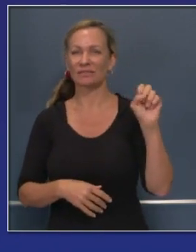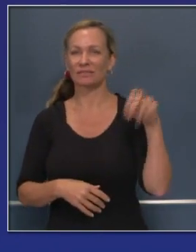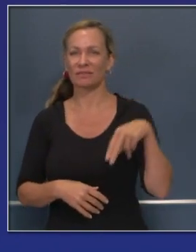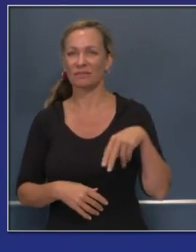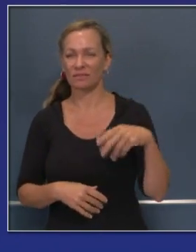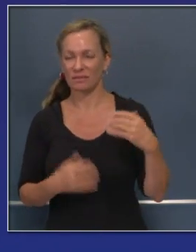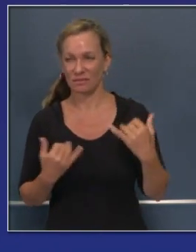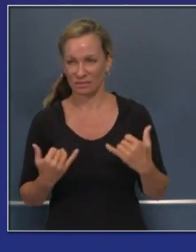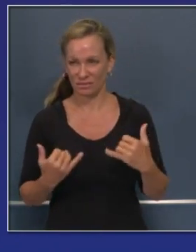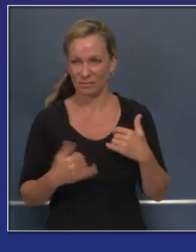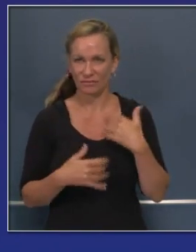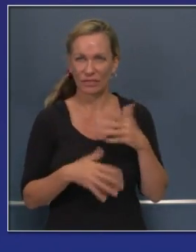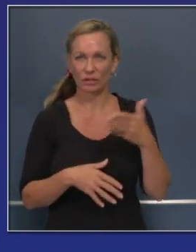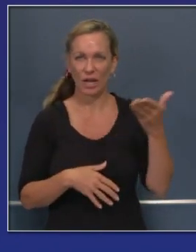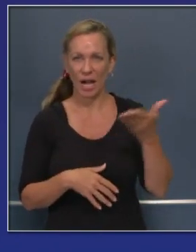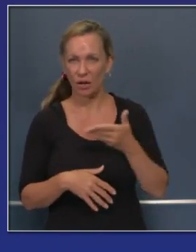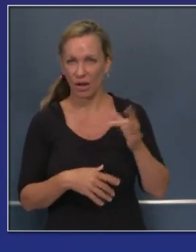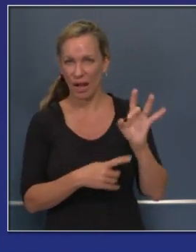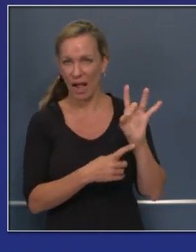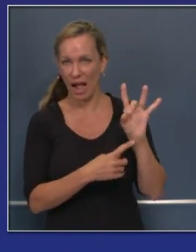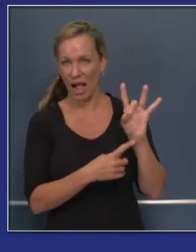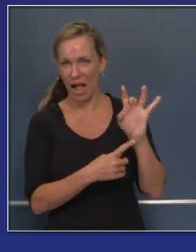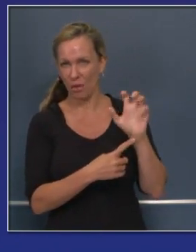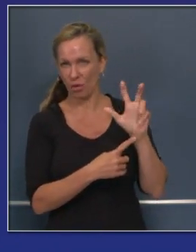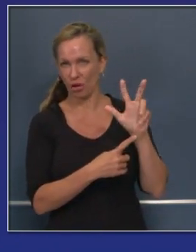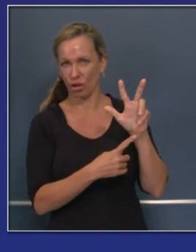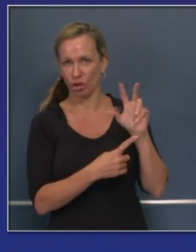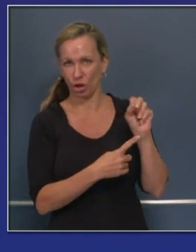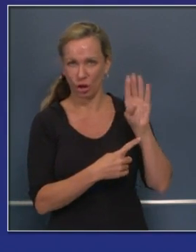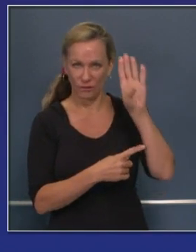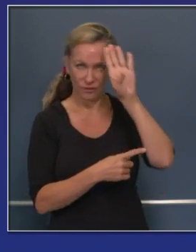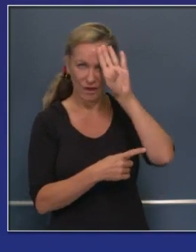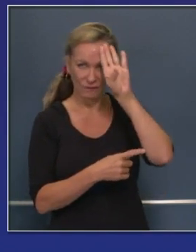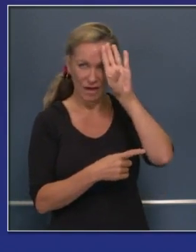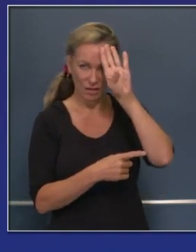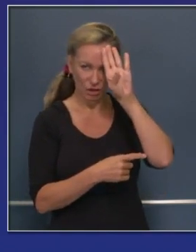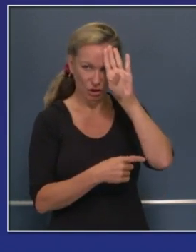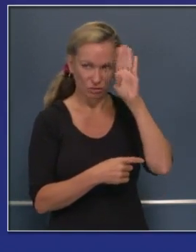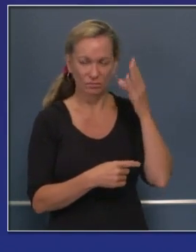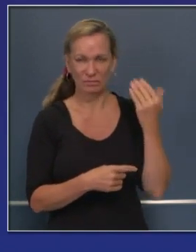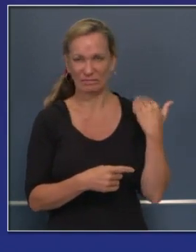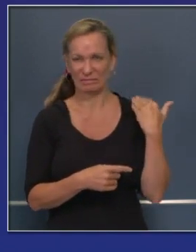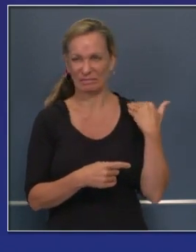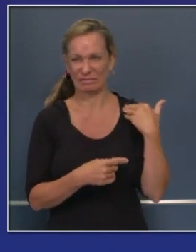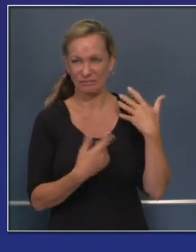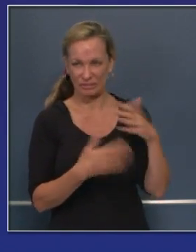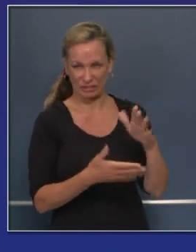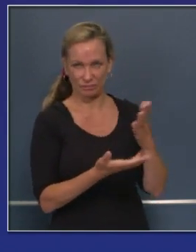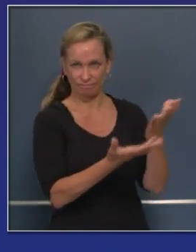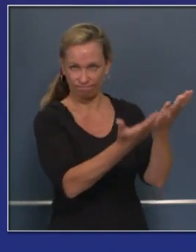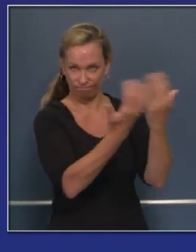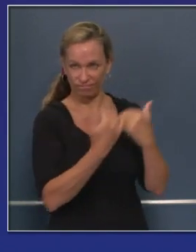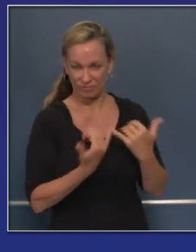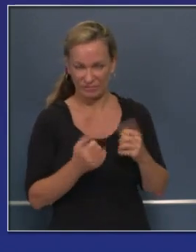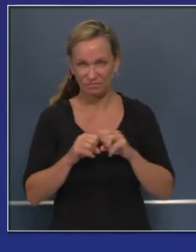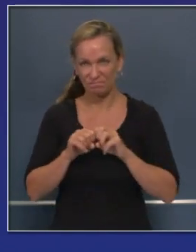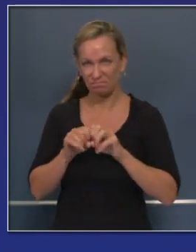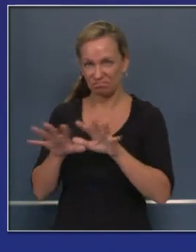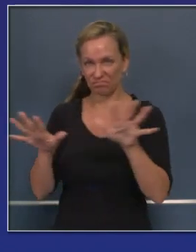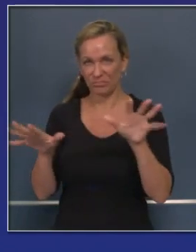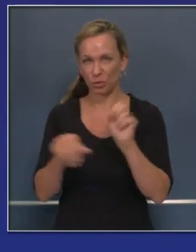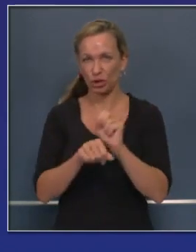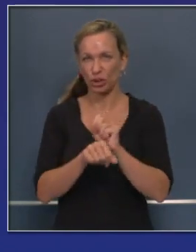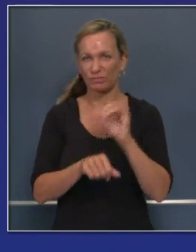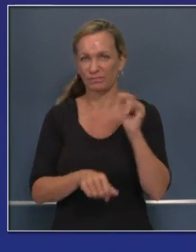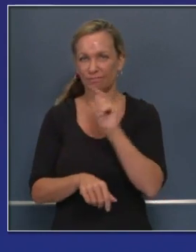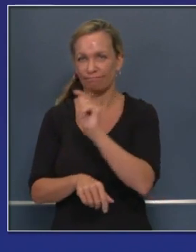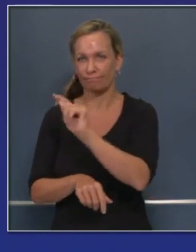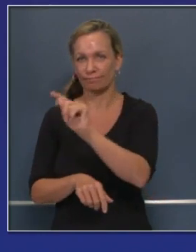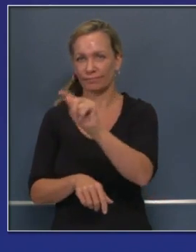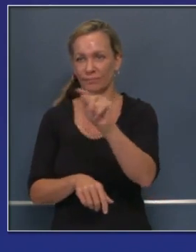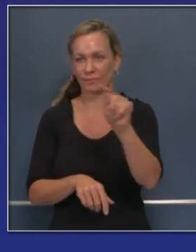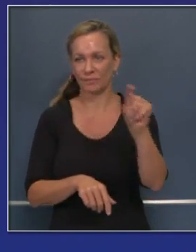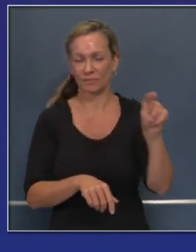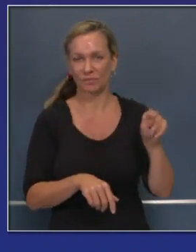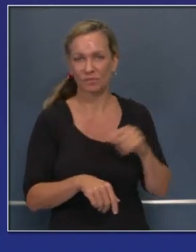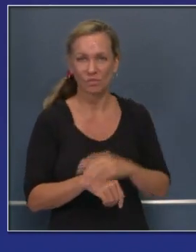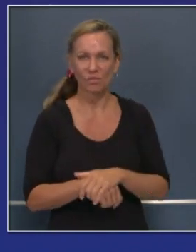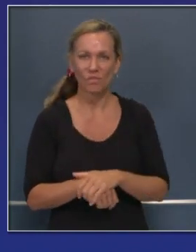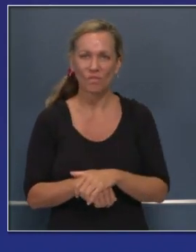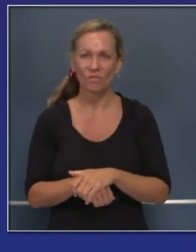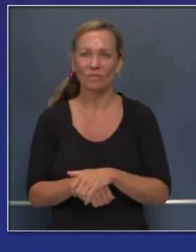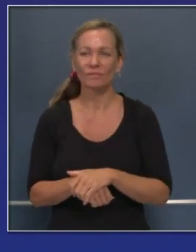WE HIGHLIGHTED A SUPPLEMENTAL APPROPRIATION TO GET NEW CAL FIRE PERSONNEL OUT ON THE LINES.